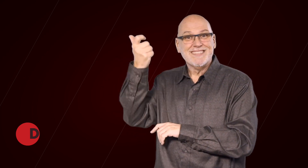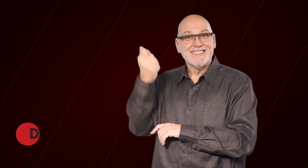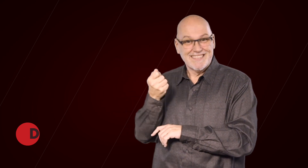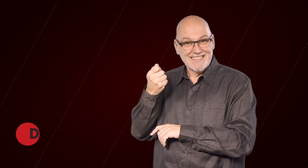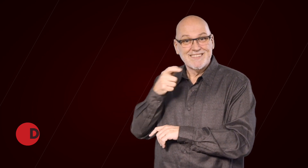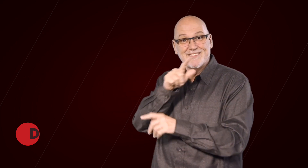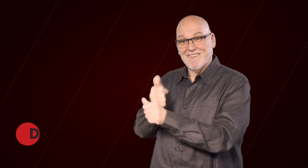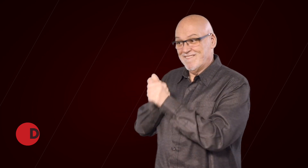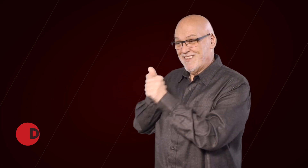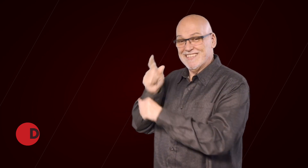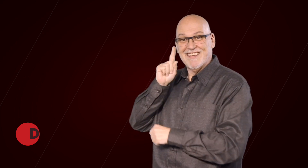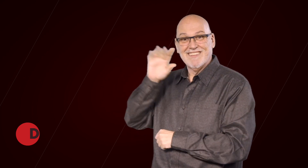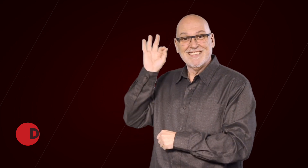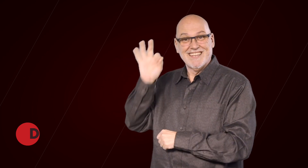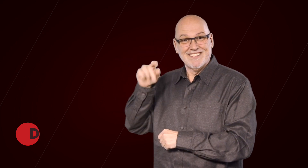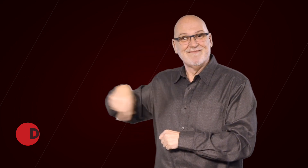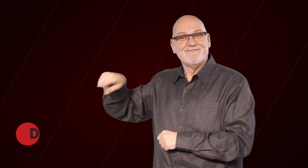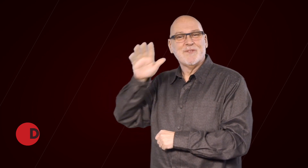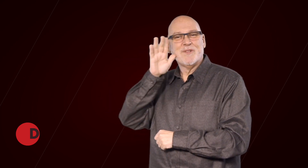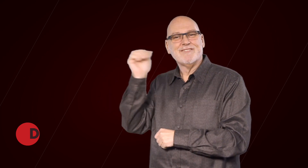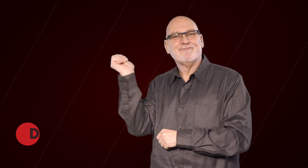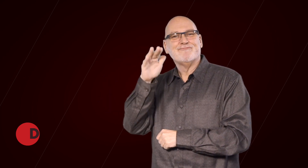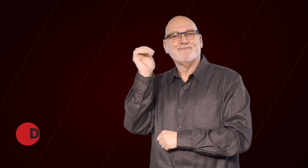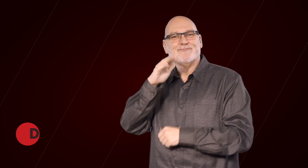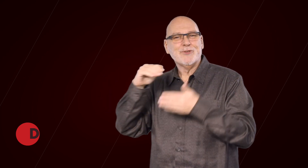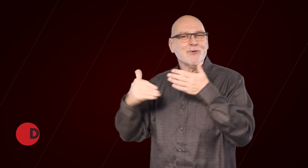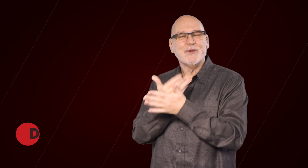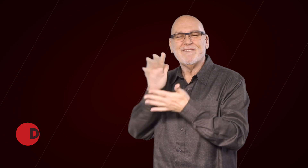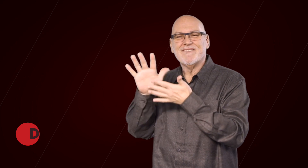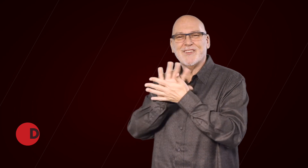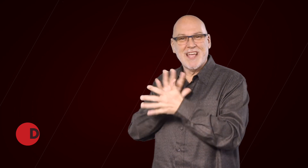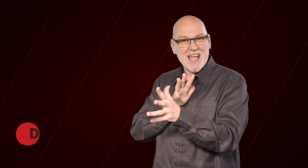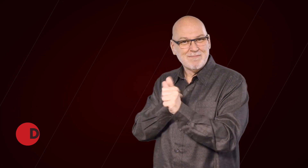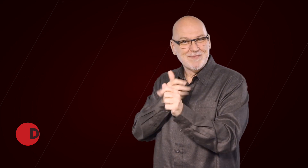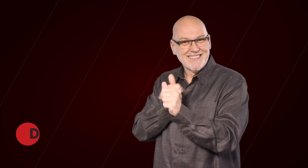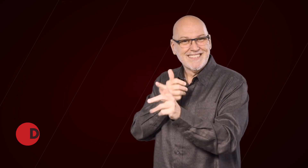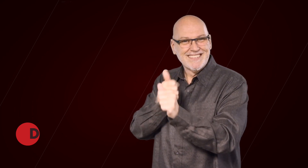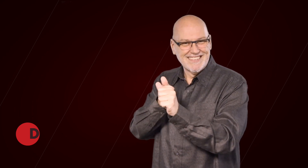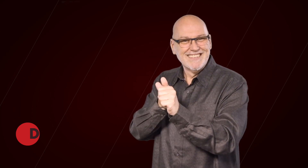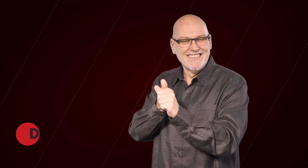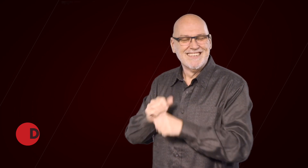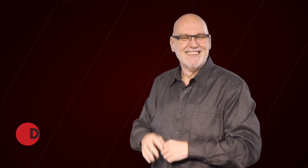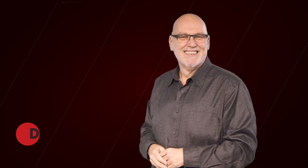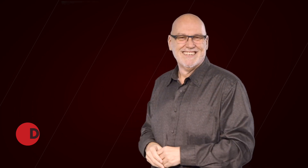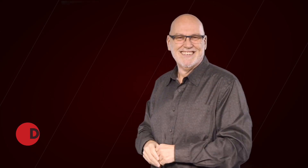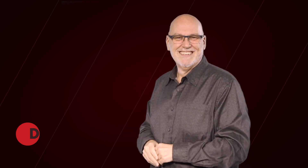Don’t forget to subscribe, like, and follow DeafDots to get new video updates!